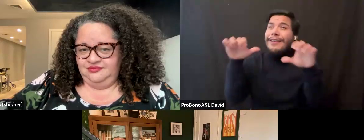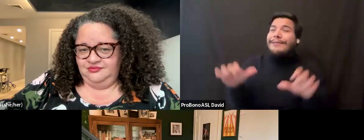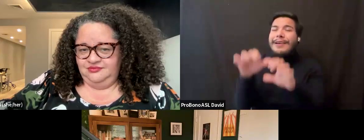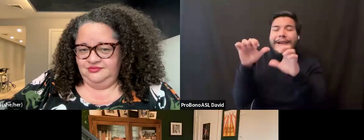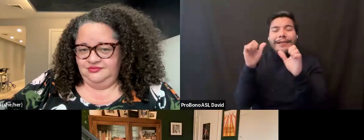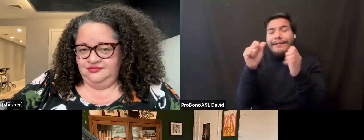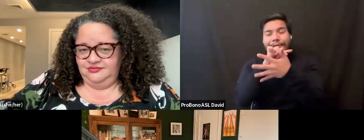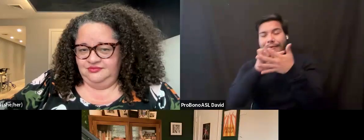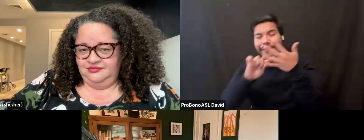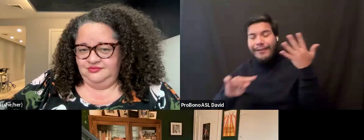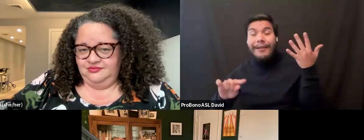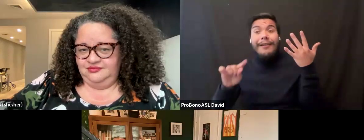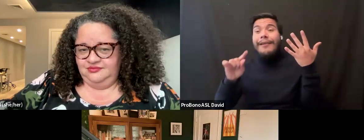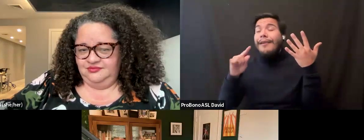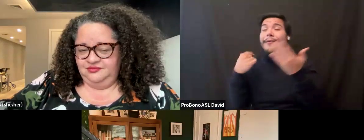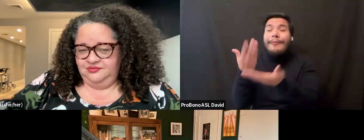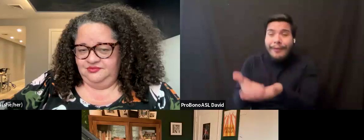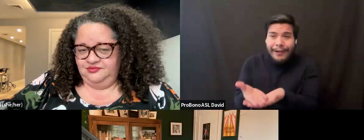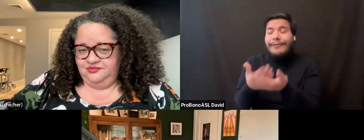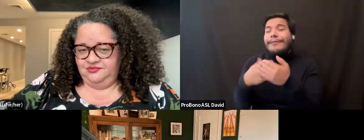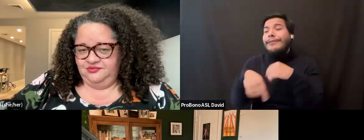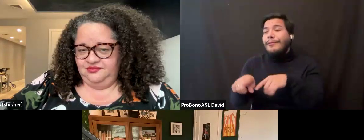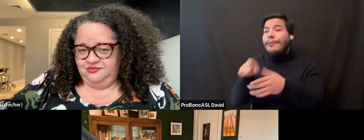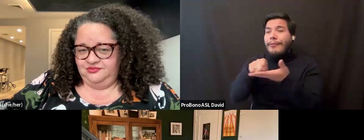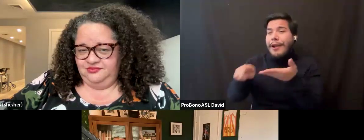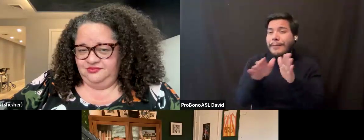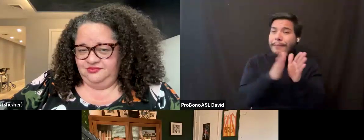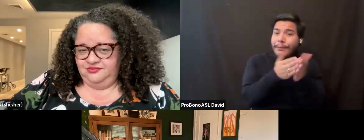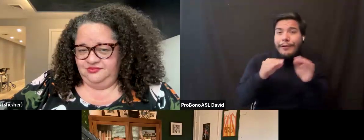wound up writing a book and releasing a podcast in the same year in